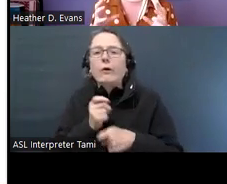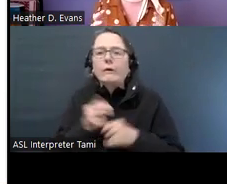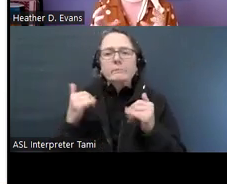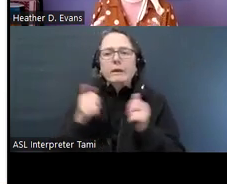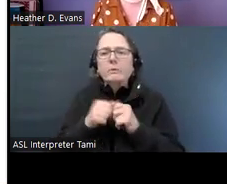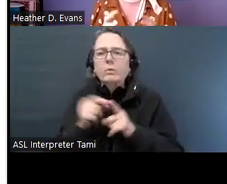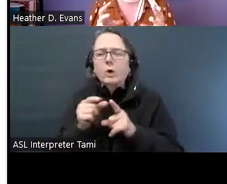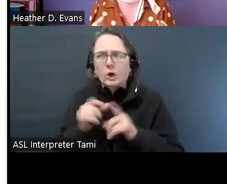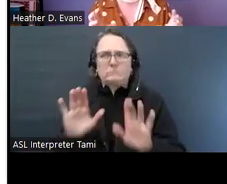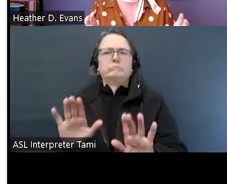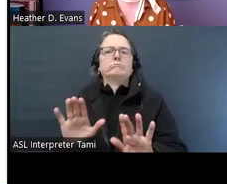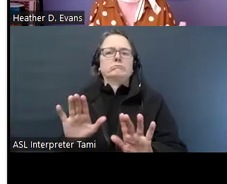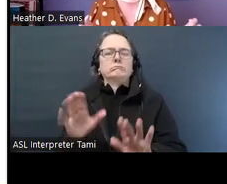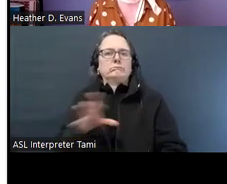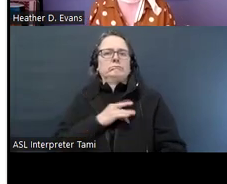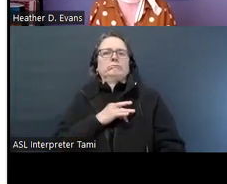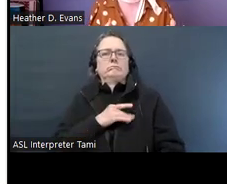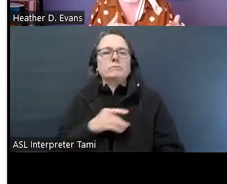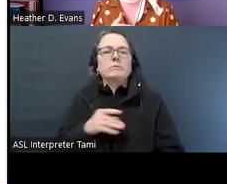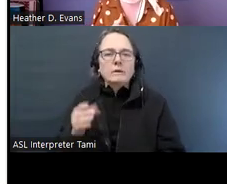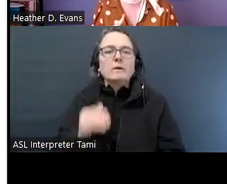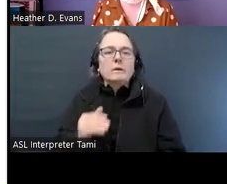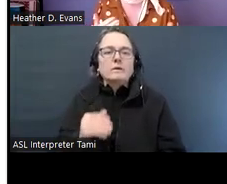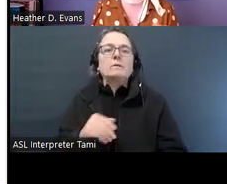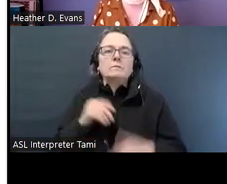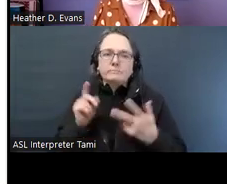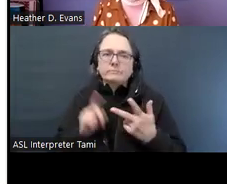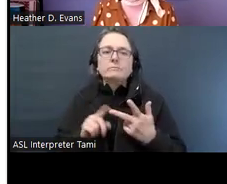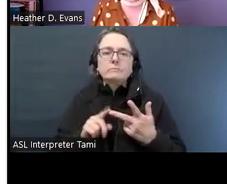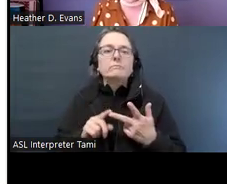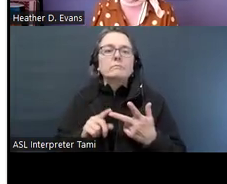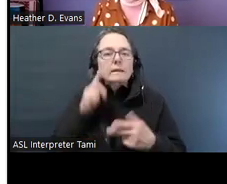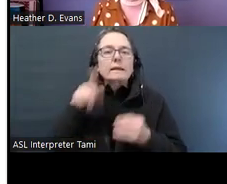rather than, say, value-laden language when you're charting or making medical notes.